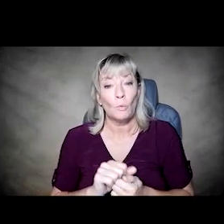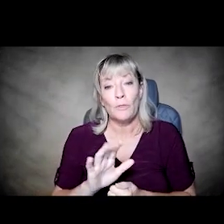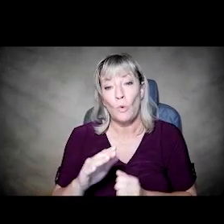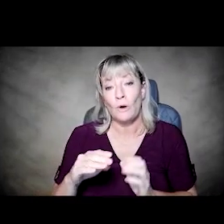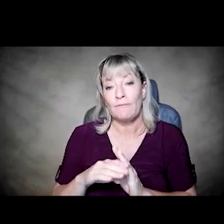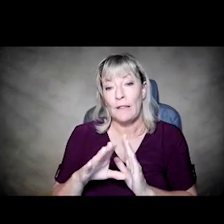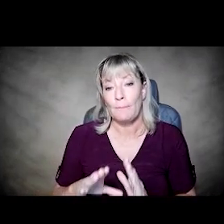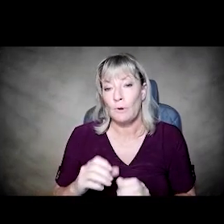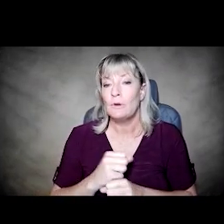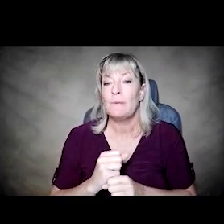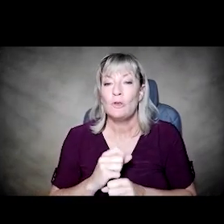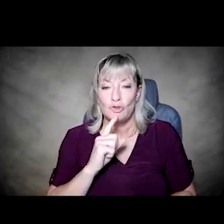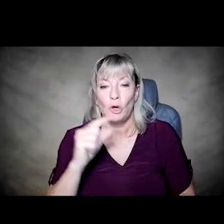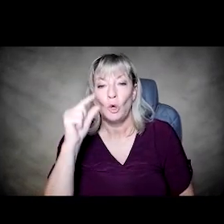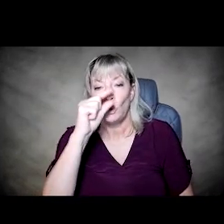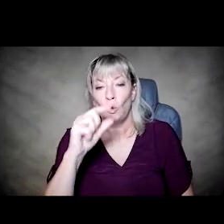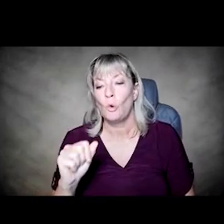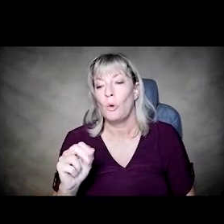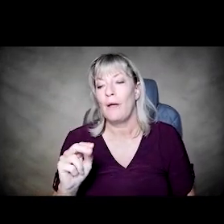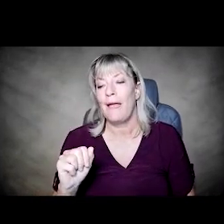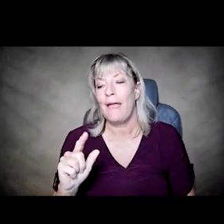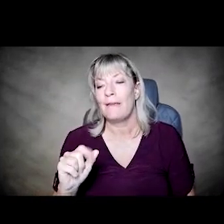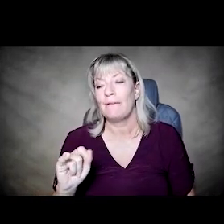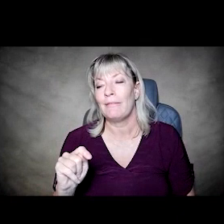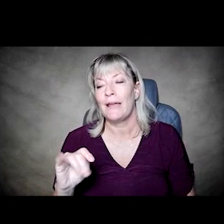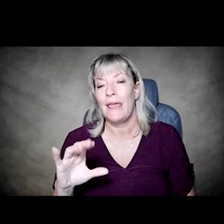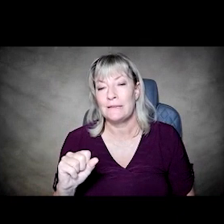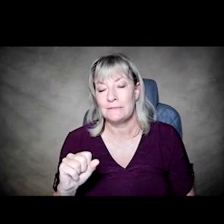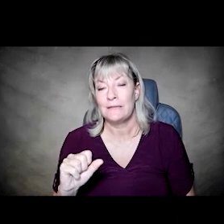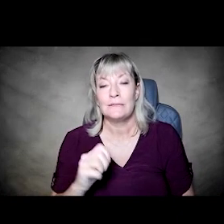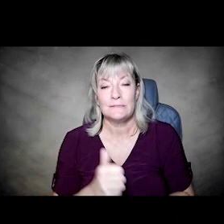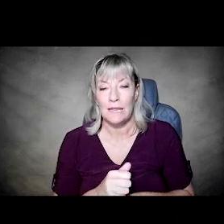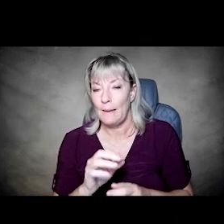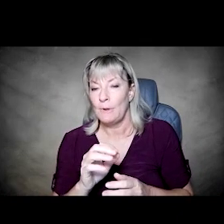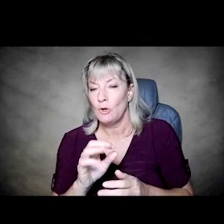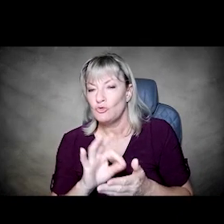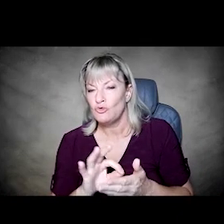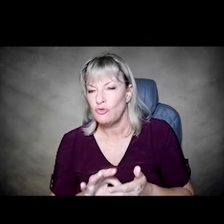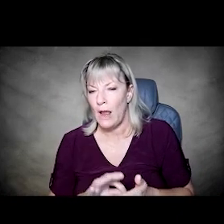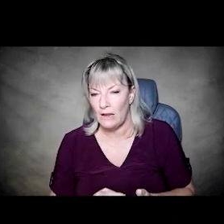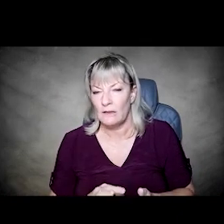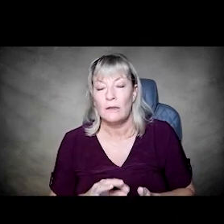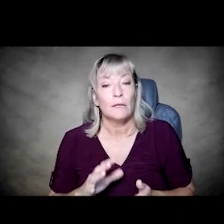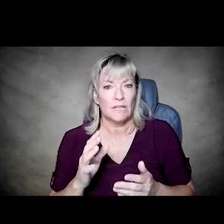ensure Google Analytics is set up to track your website. It’s free and the insights it provides